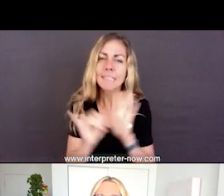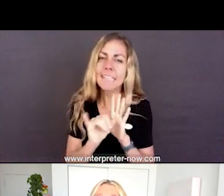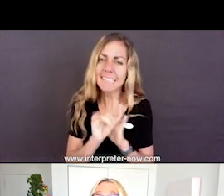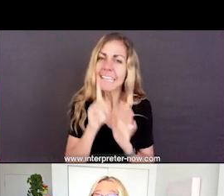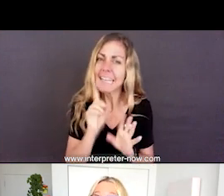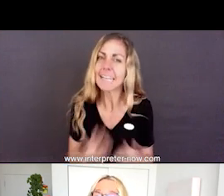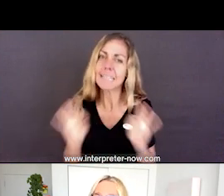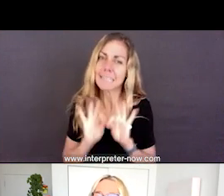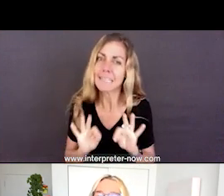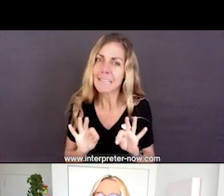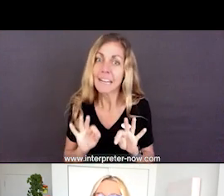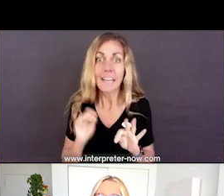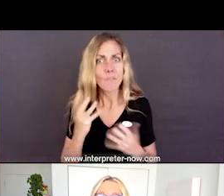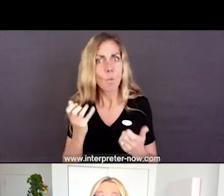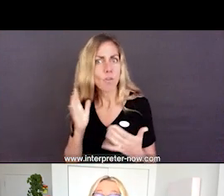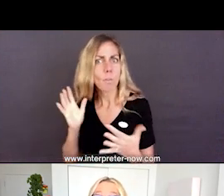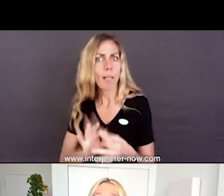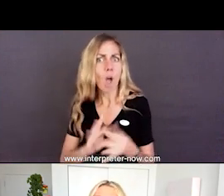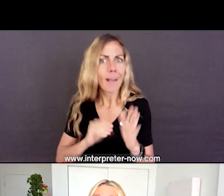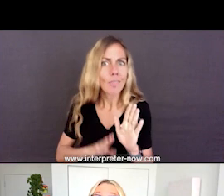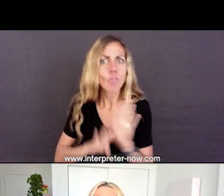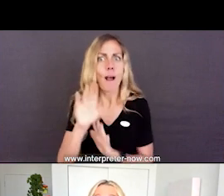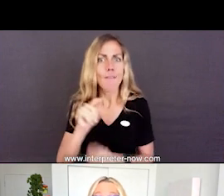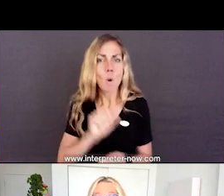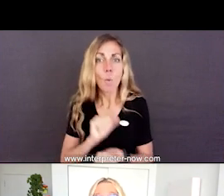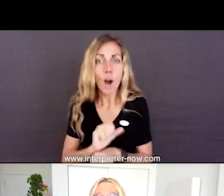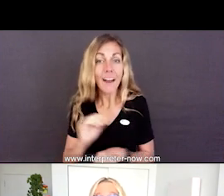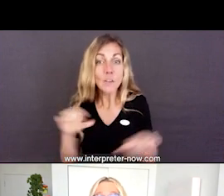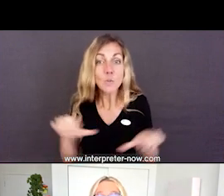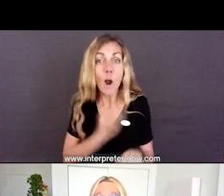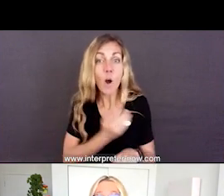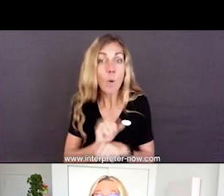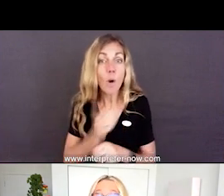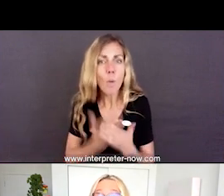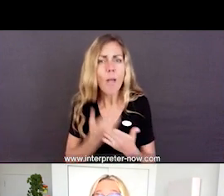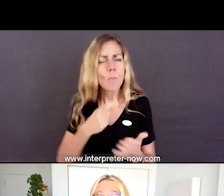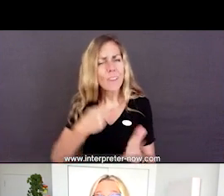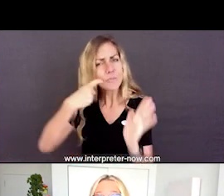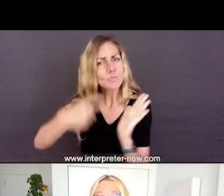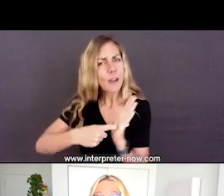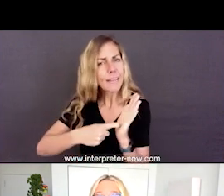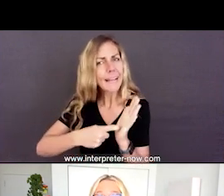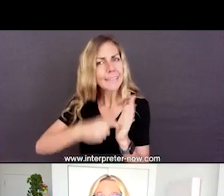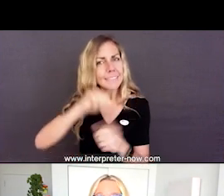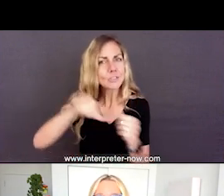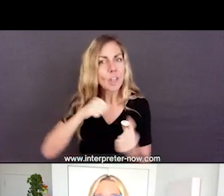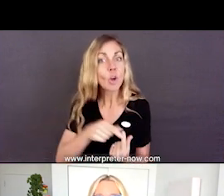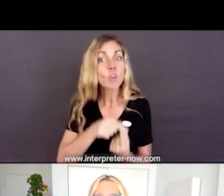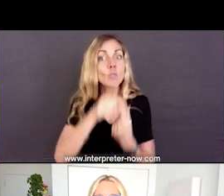In order to belong and really thrive at work and do our jobs well, we need to recognize each other's unique identities rather than ignore them.